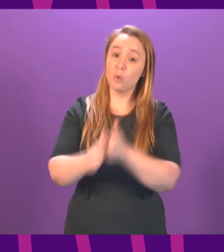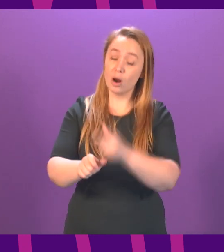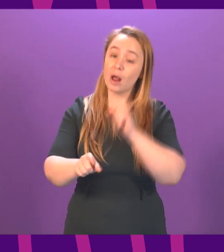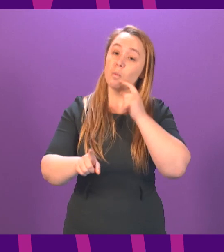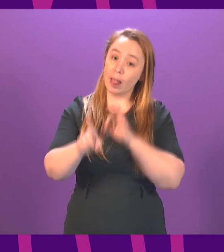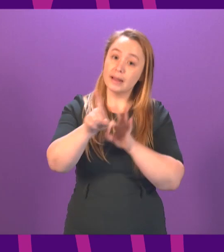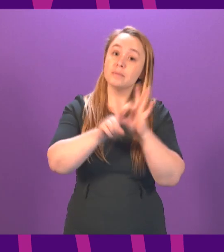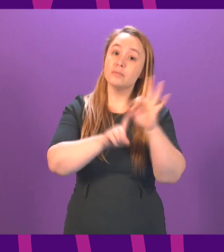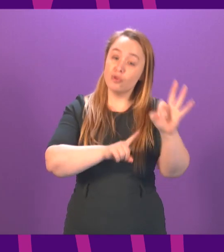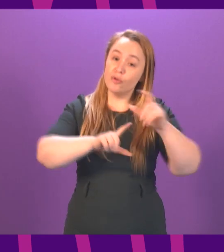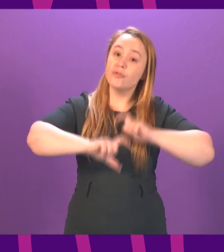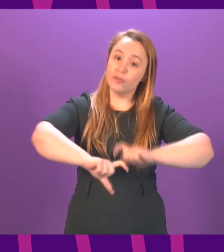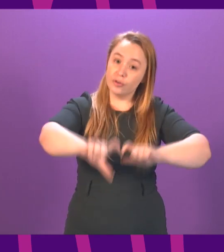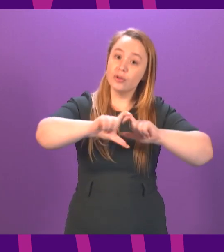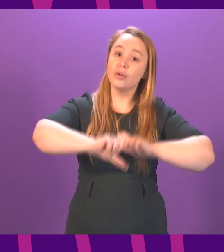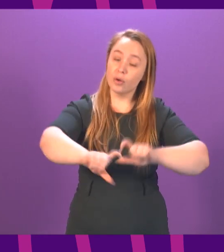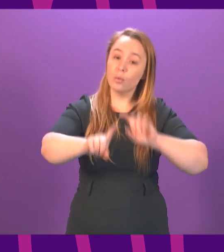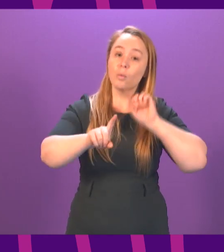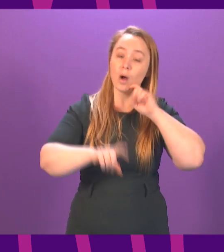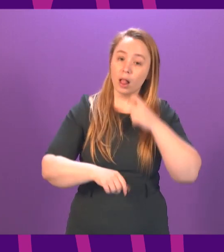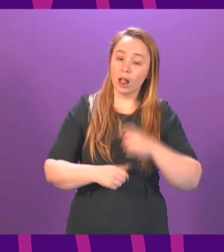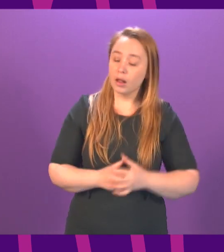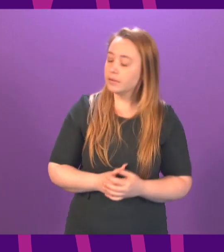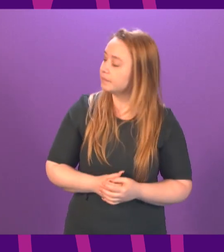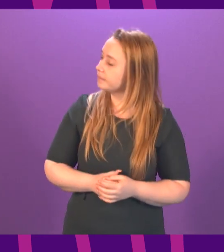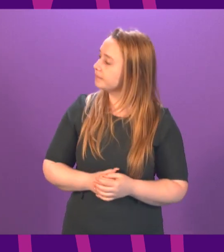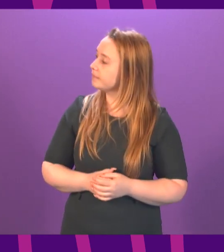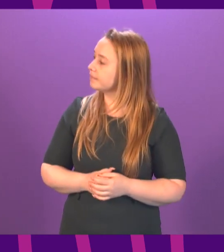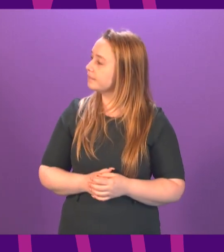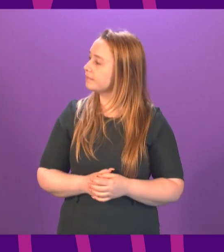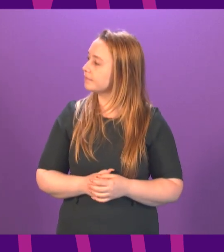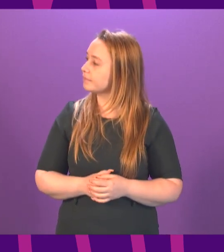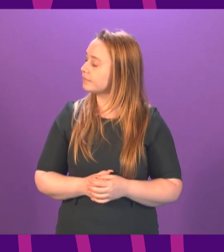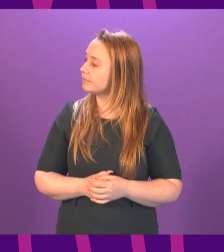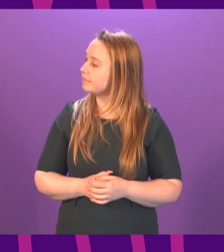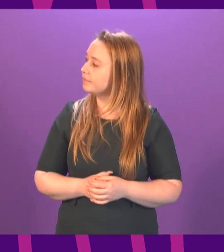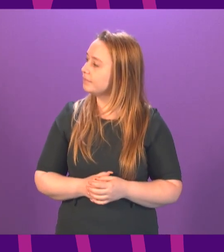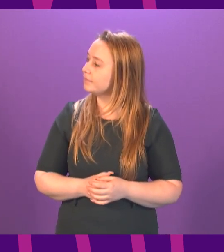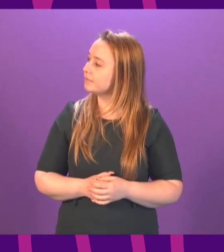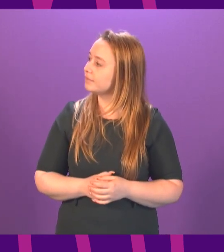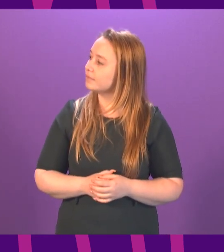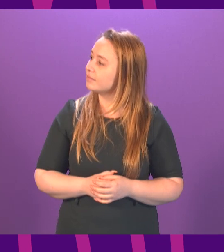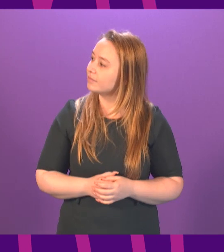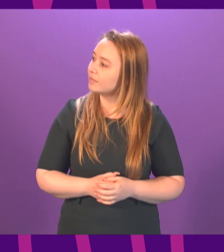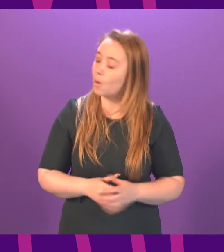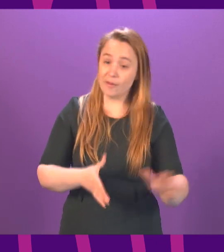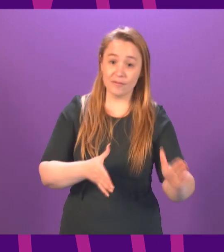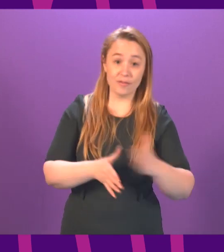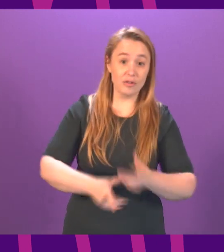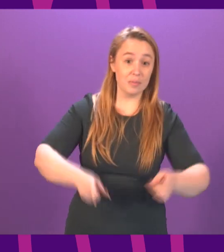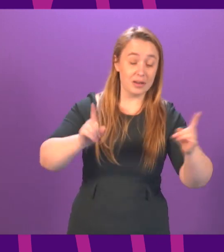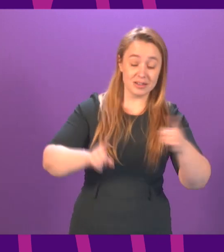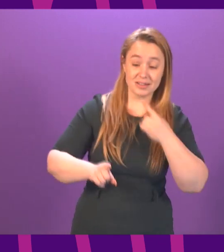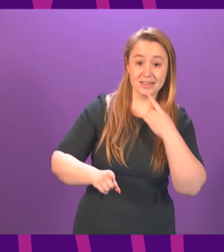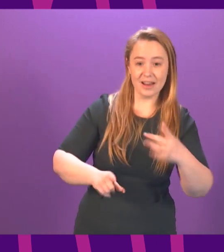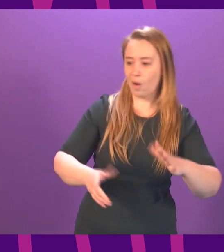Jackie Baillie: I am always grateful when the First Minister says that she is prepared to listen and learn. The exact point that I am making